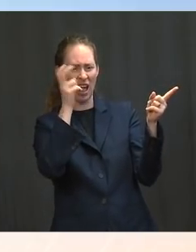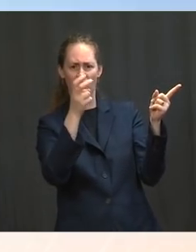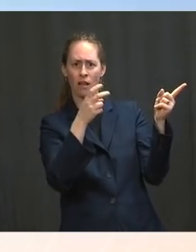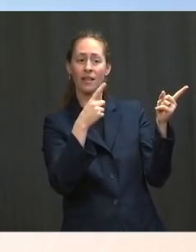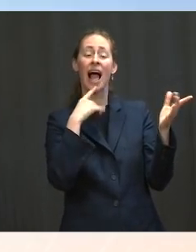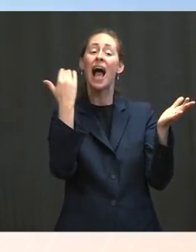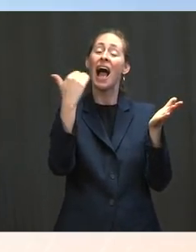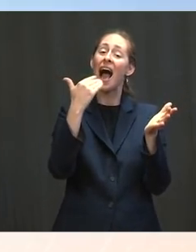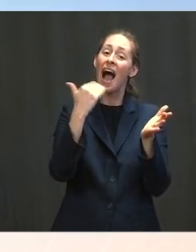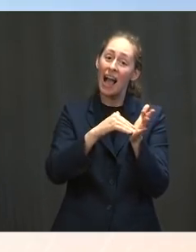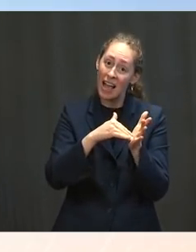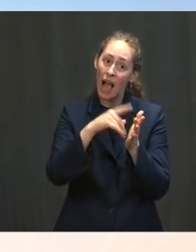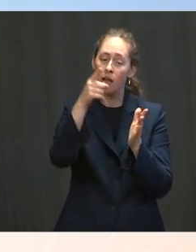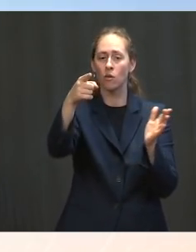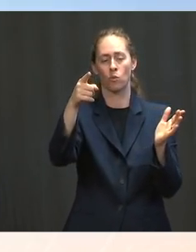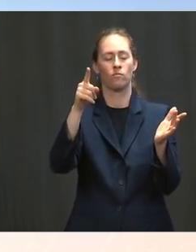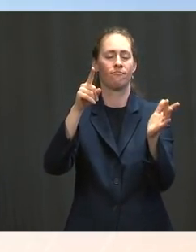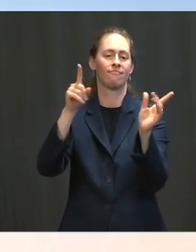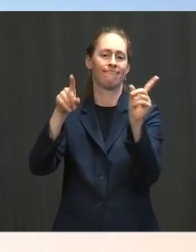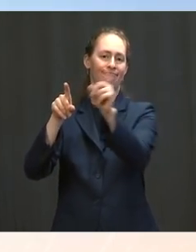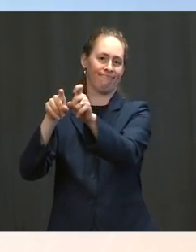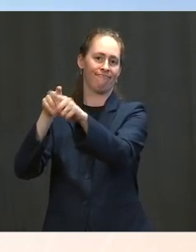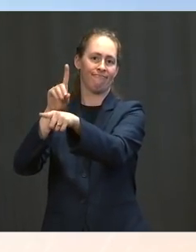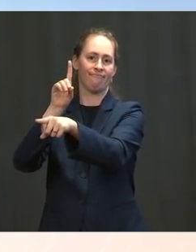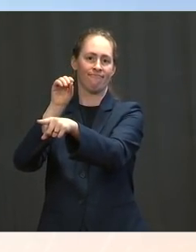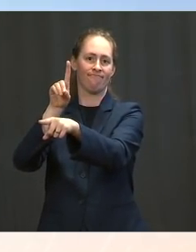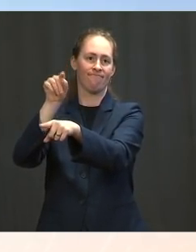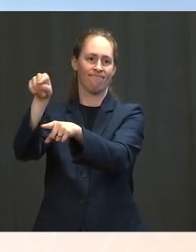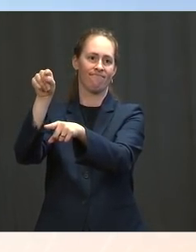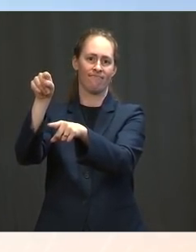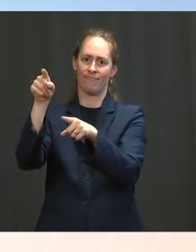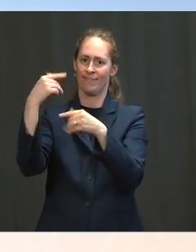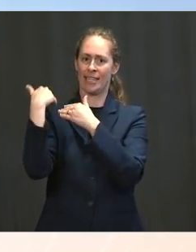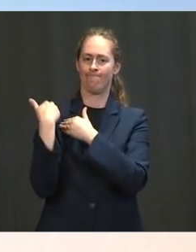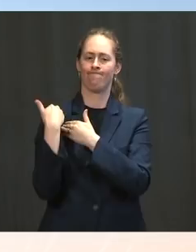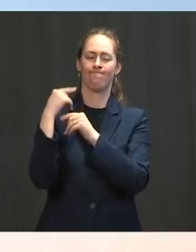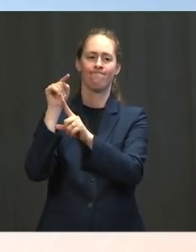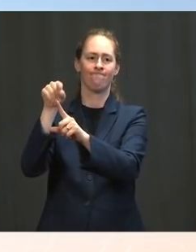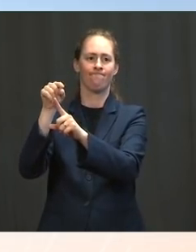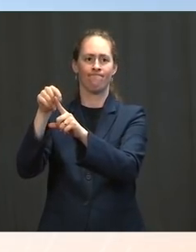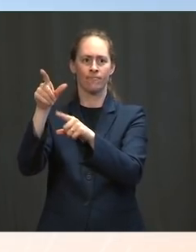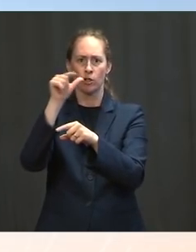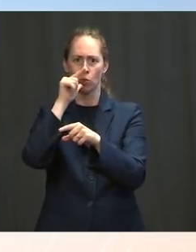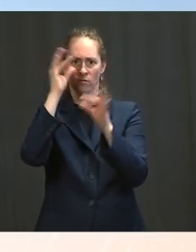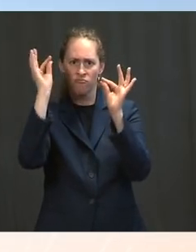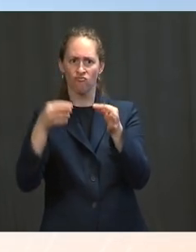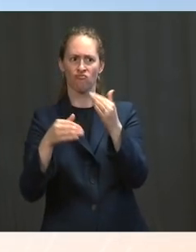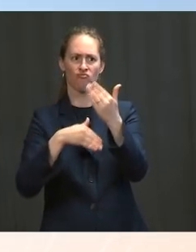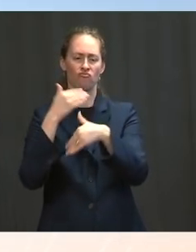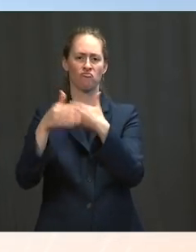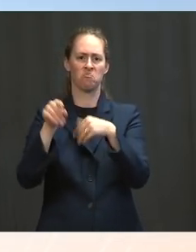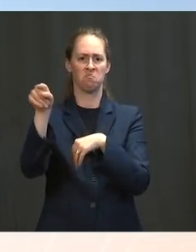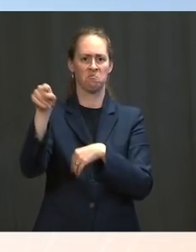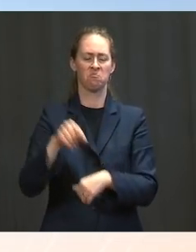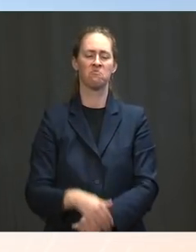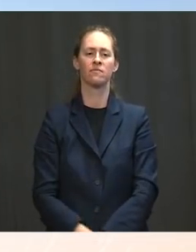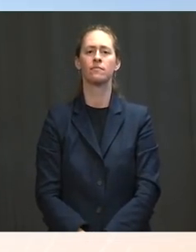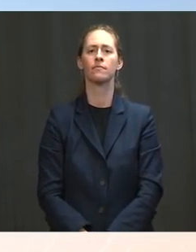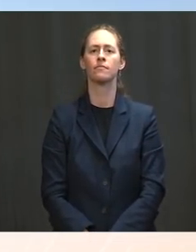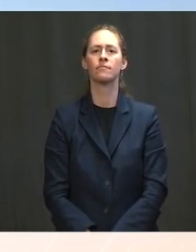to the Department of Defense because they are the leaders on the ground who would have handed off to Afghan leaders on the ground. The Press: Jen, in the back, please.